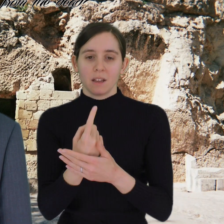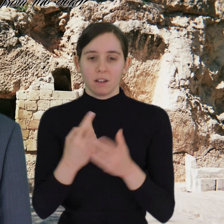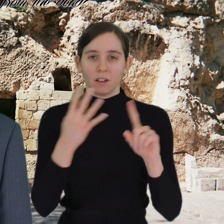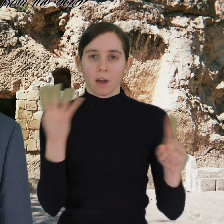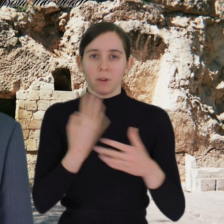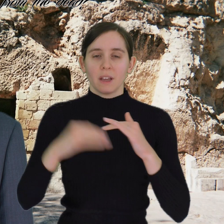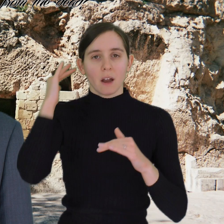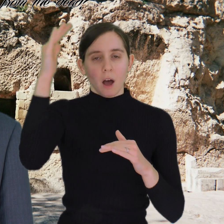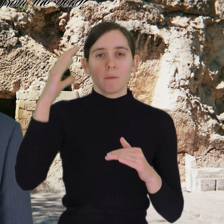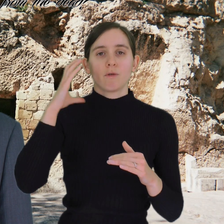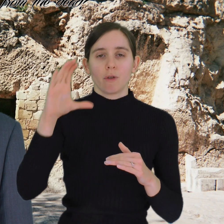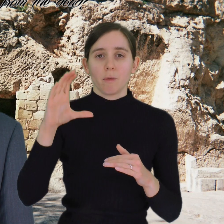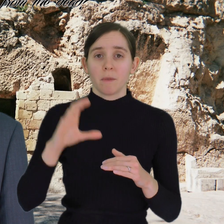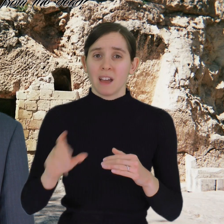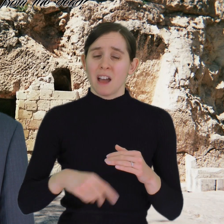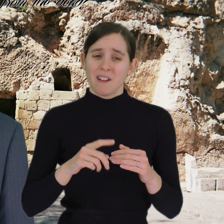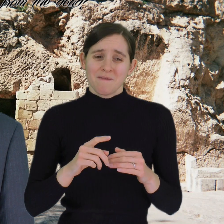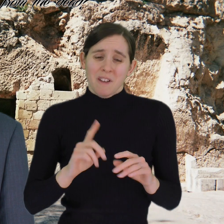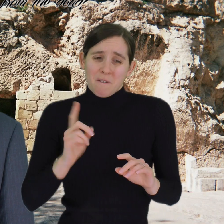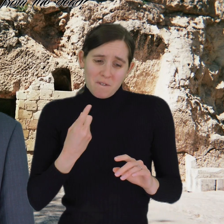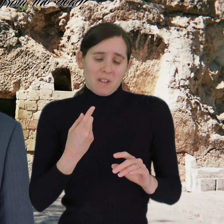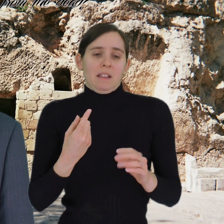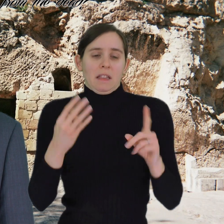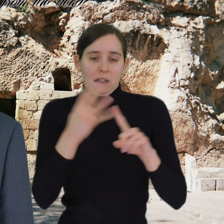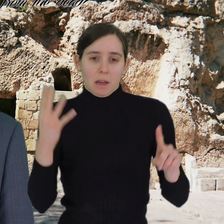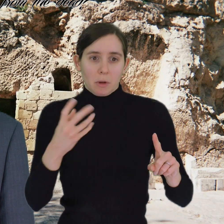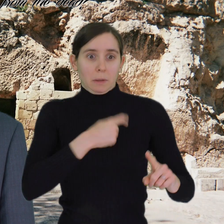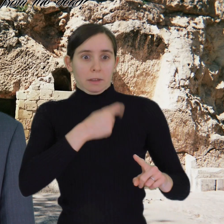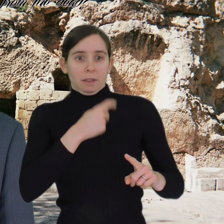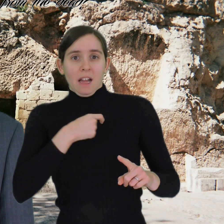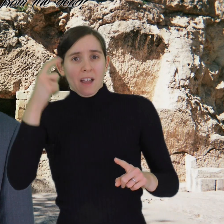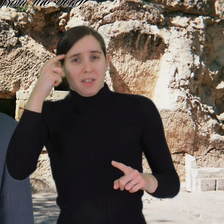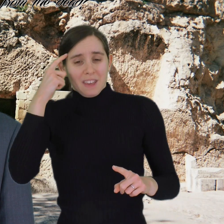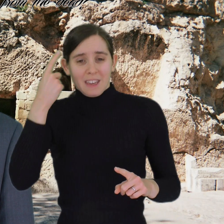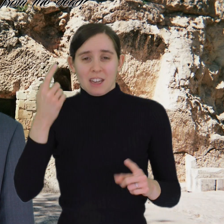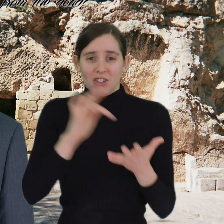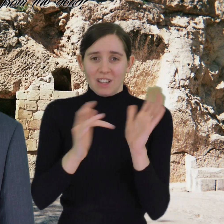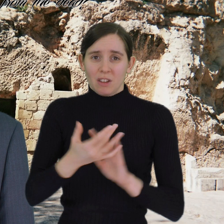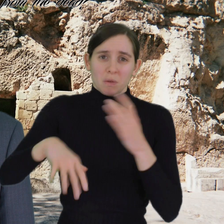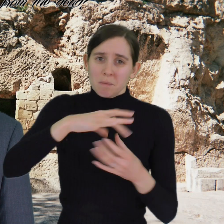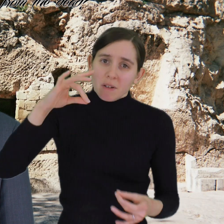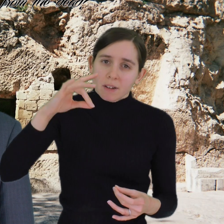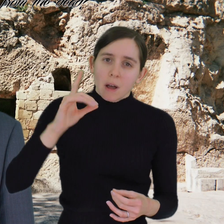at first the disciples were scared stiff as they thought it was a spirit. But if the disciples were going to make